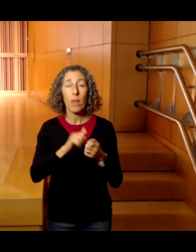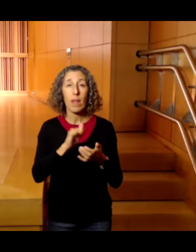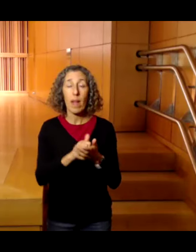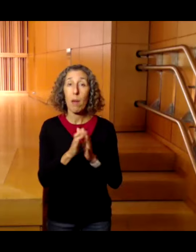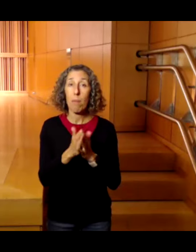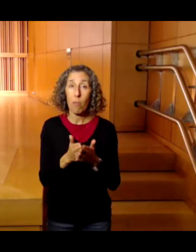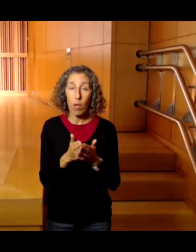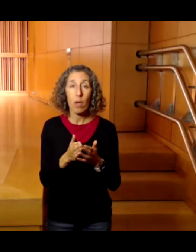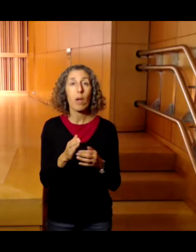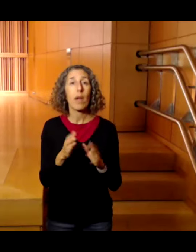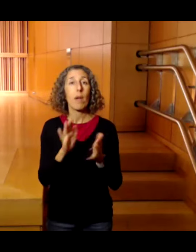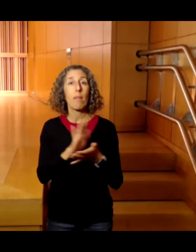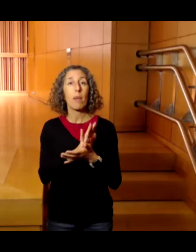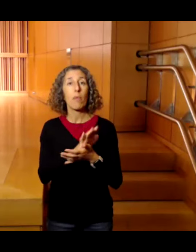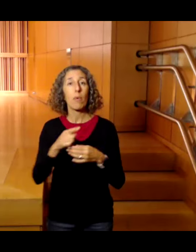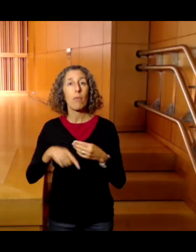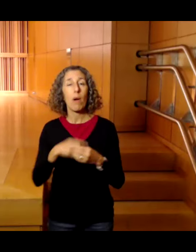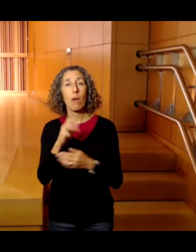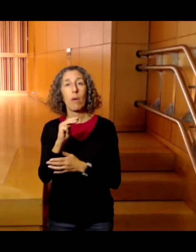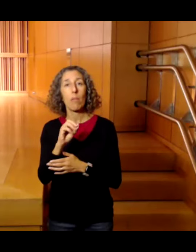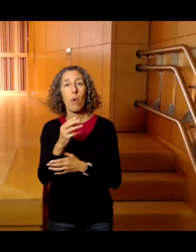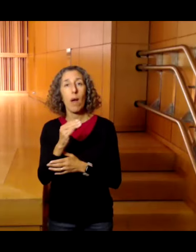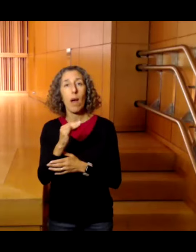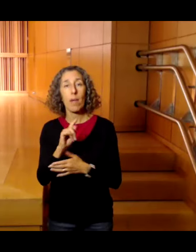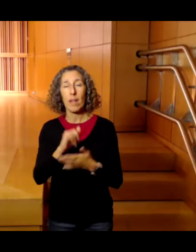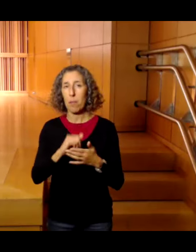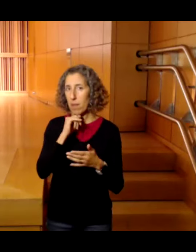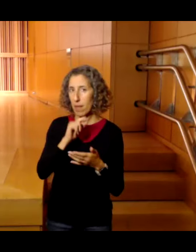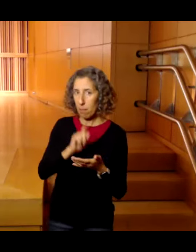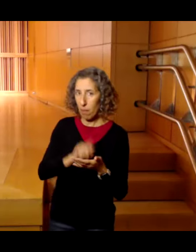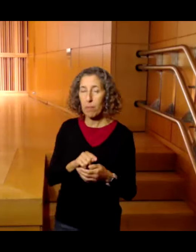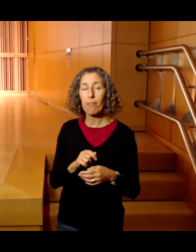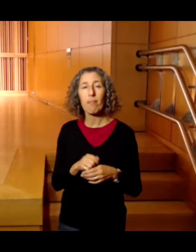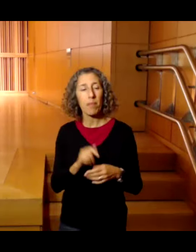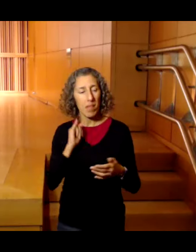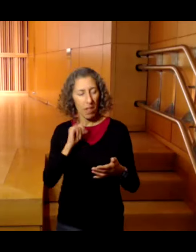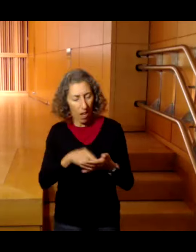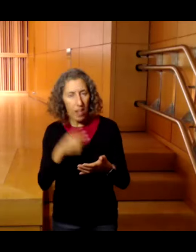I must hasten to note again that many elements of the work were related or reiterated elsewhere.